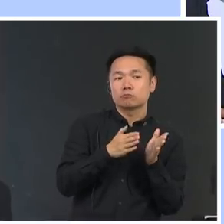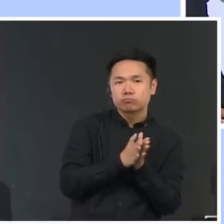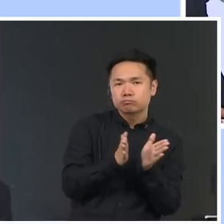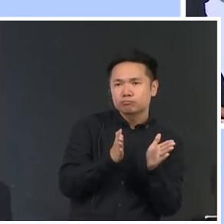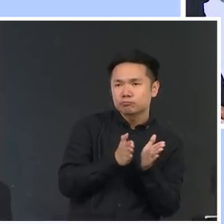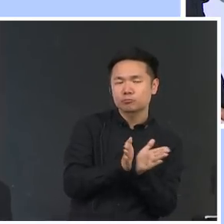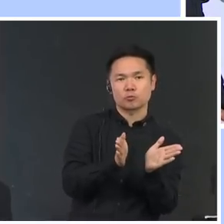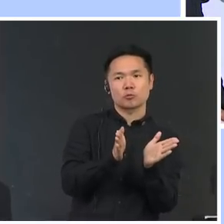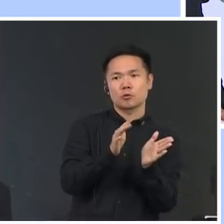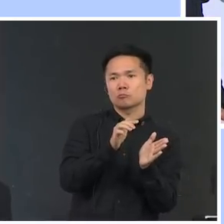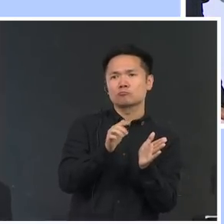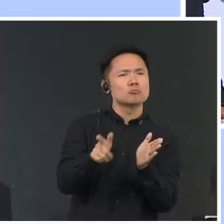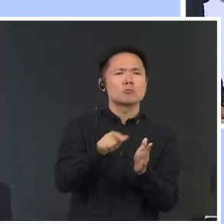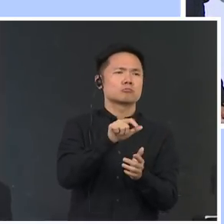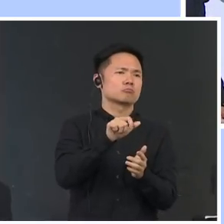adopted and the basic act for persons